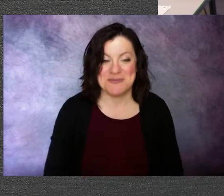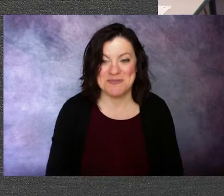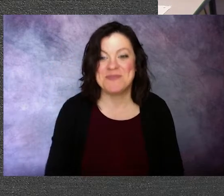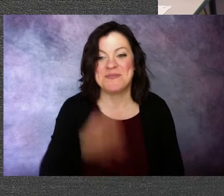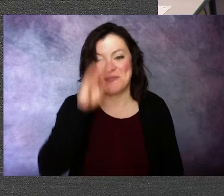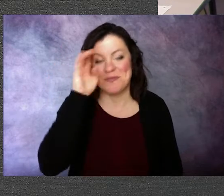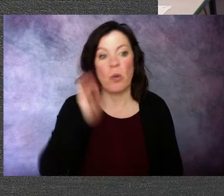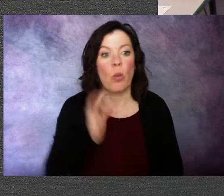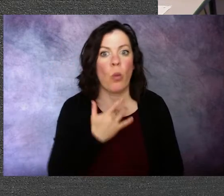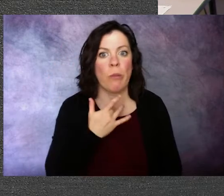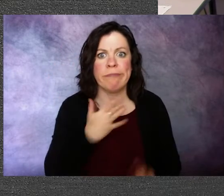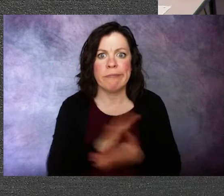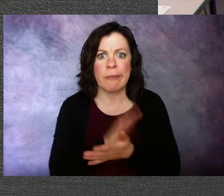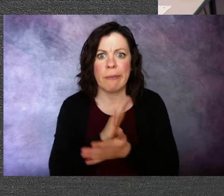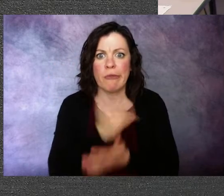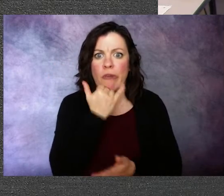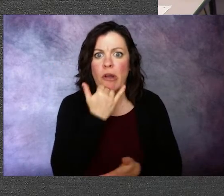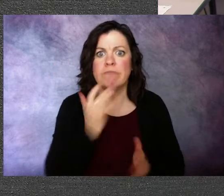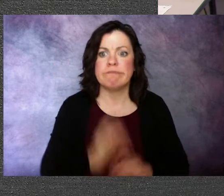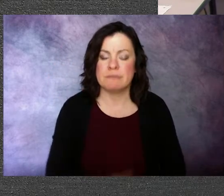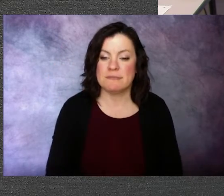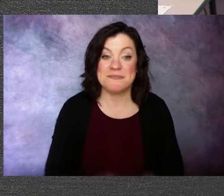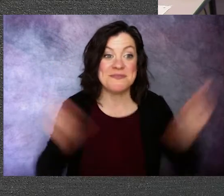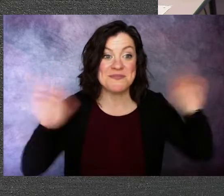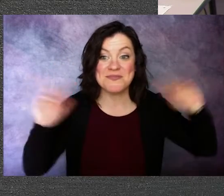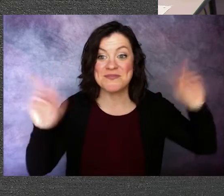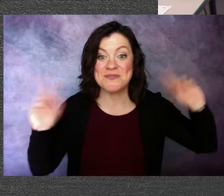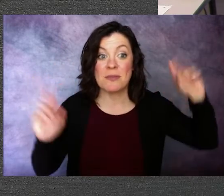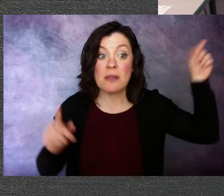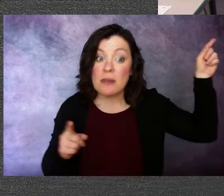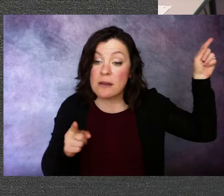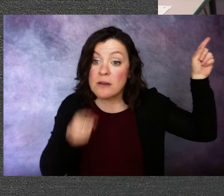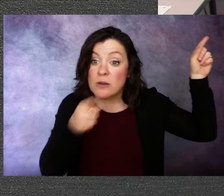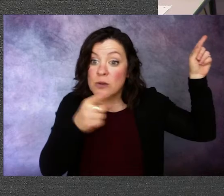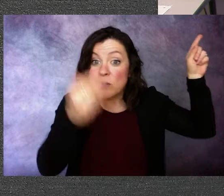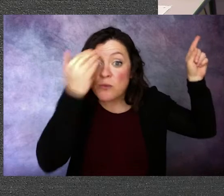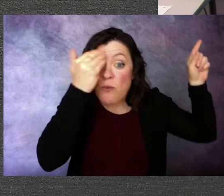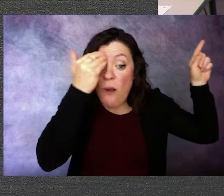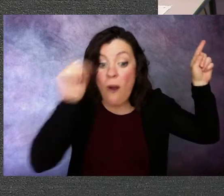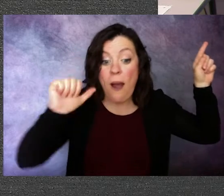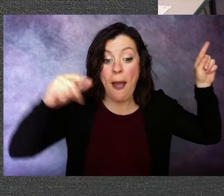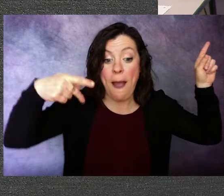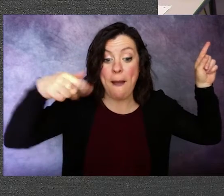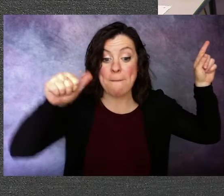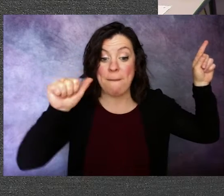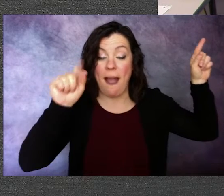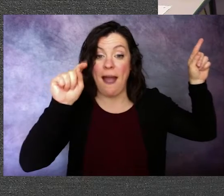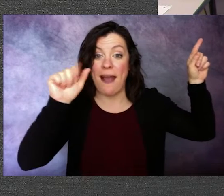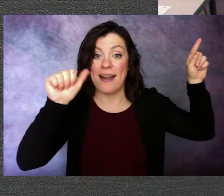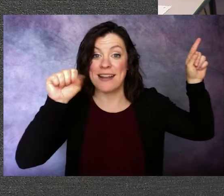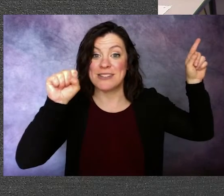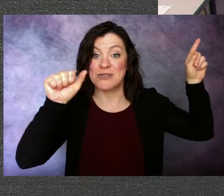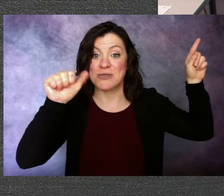Whoo. You ready, artists? Oh do you know the apatosaurus